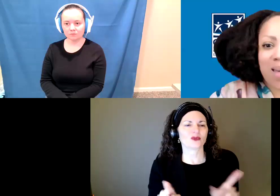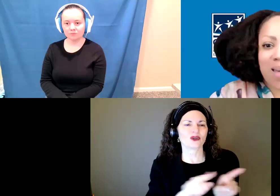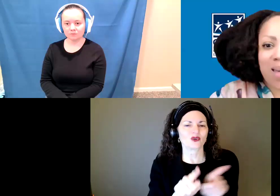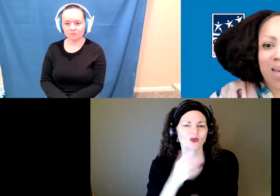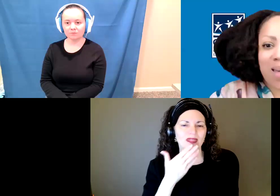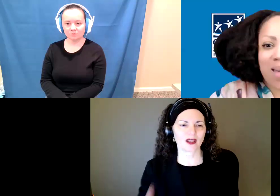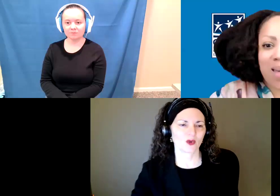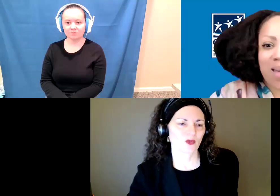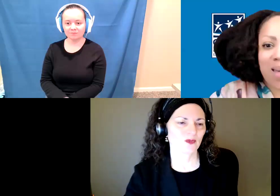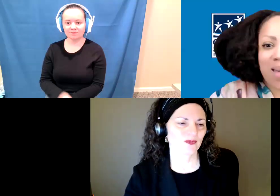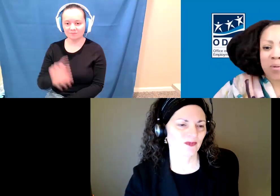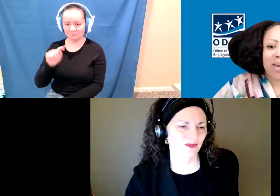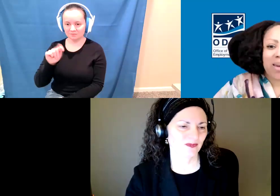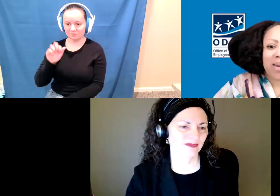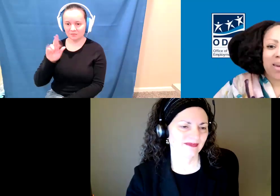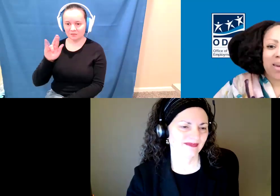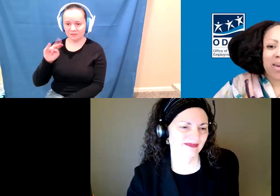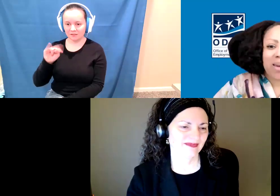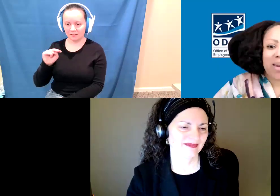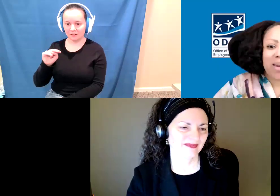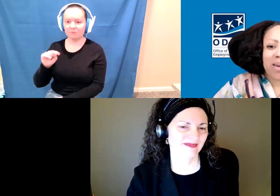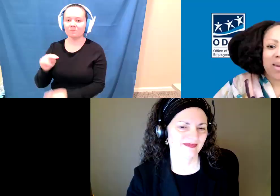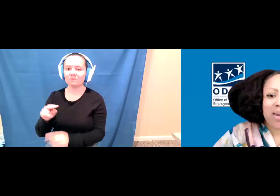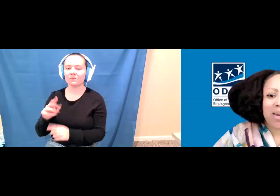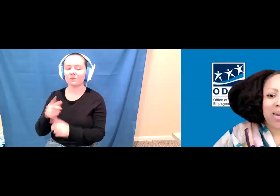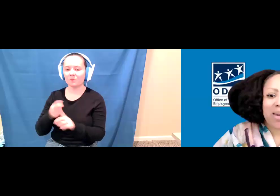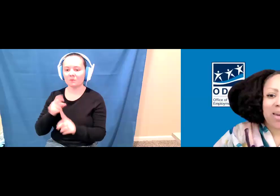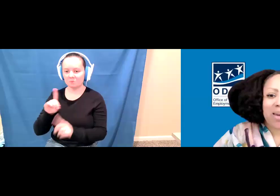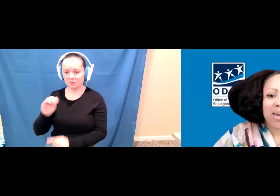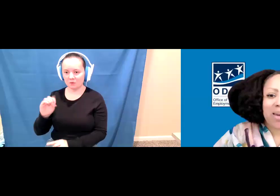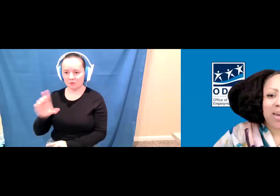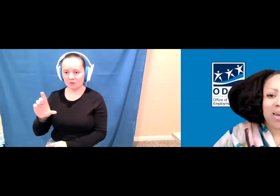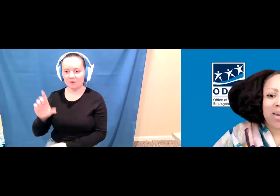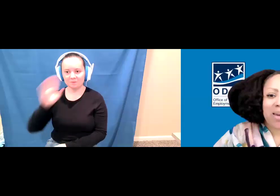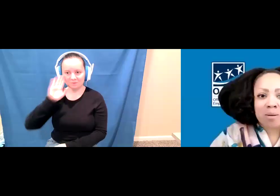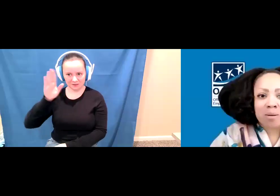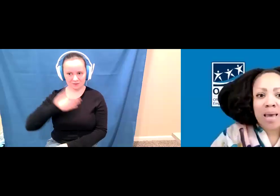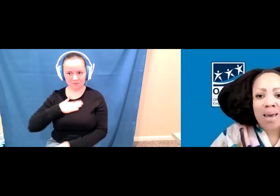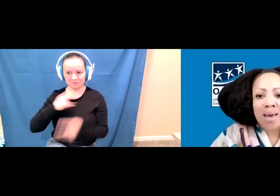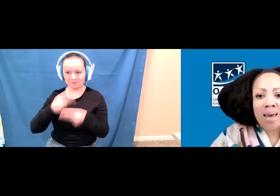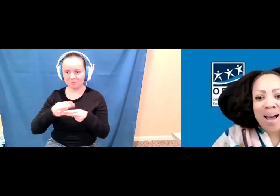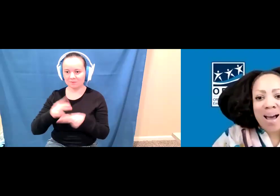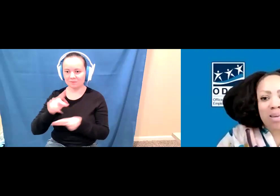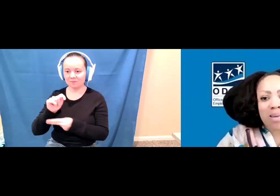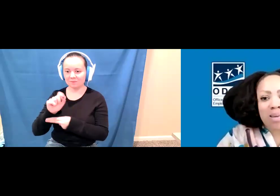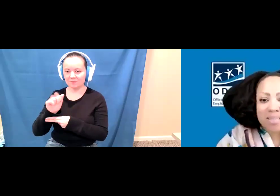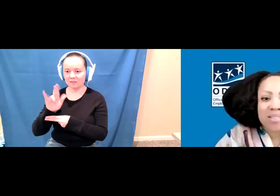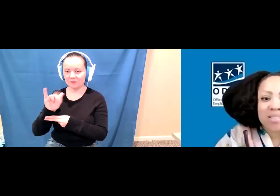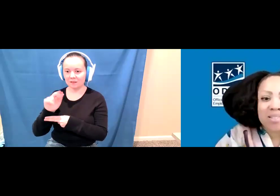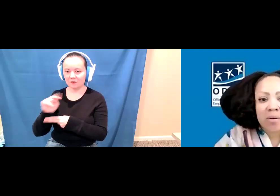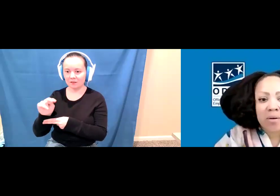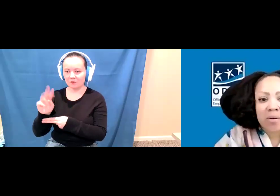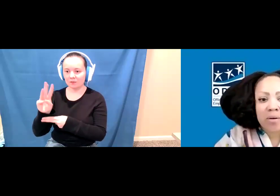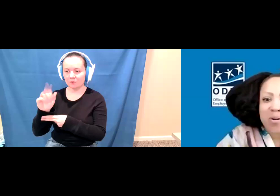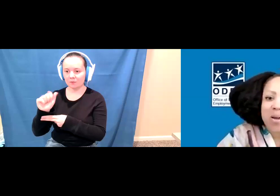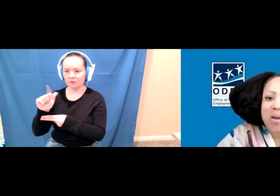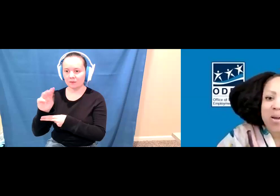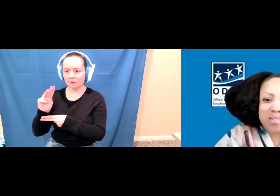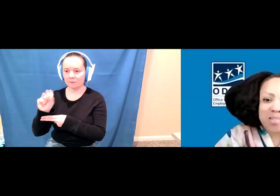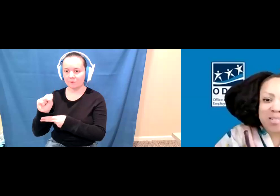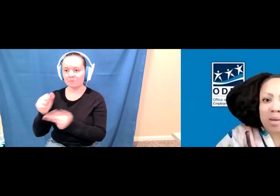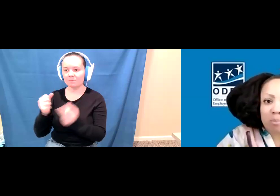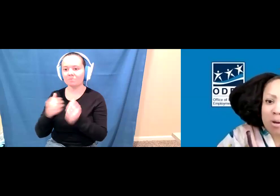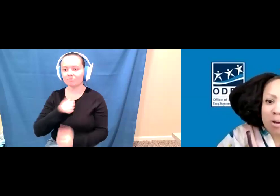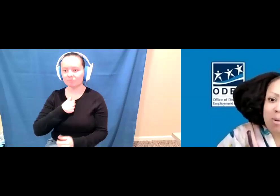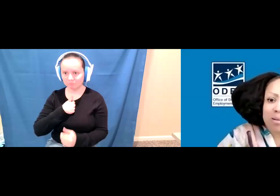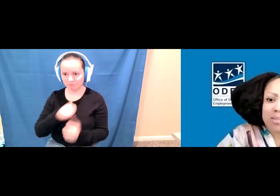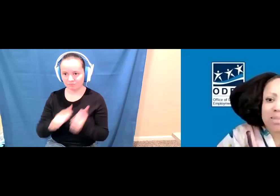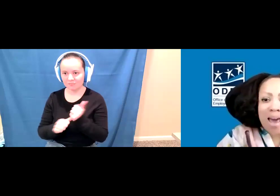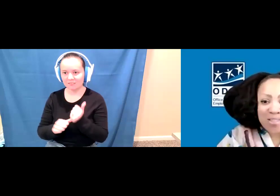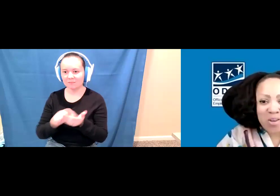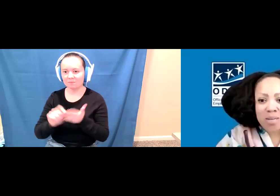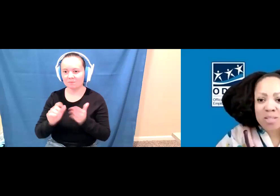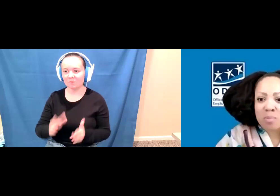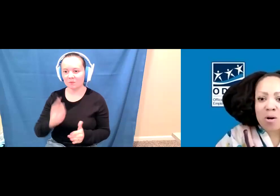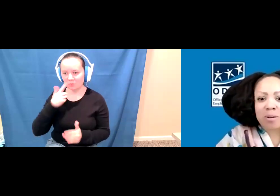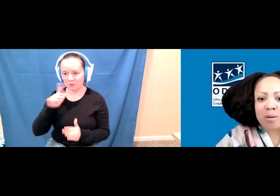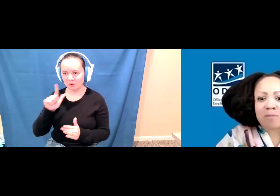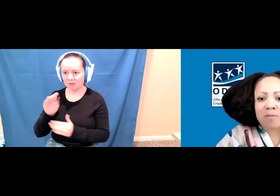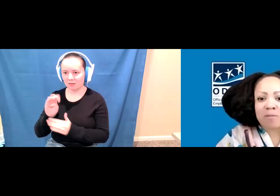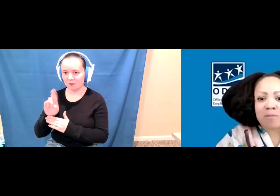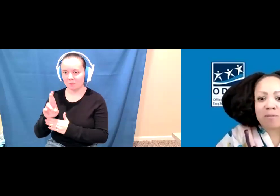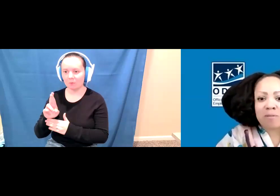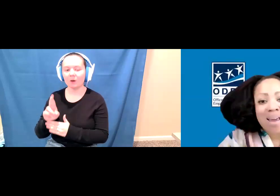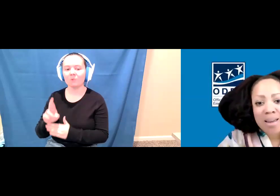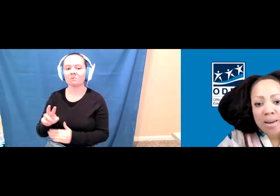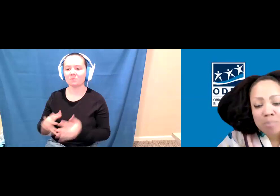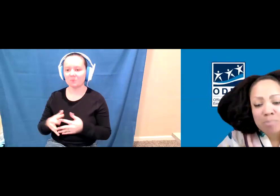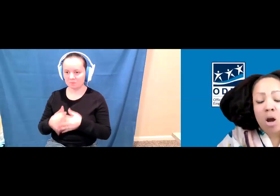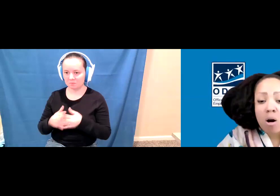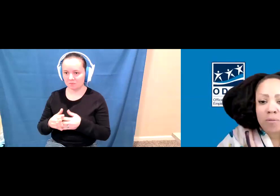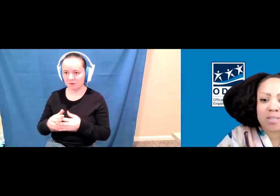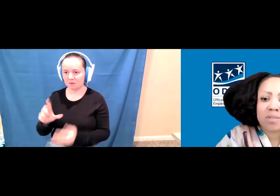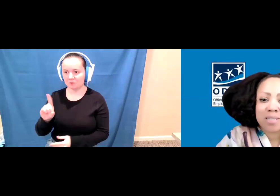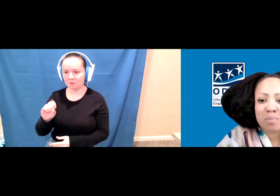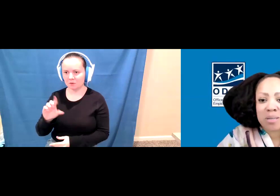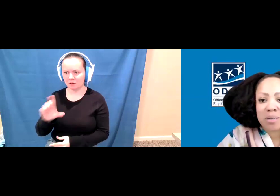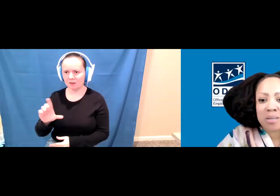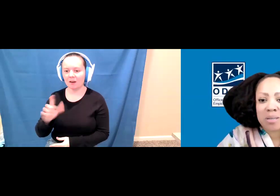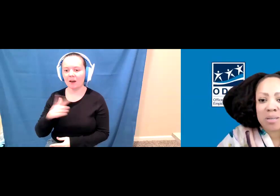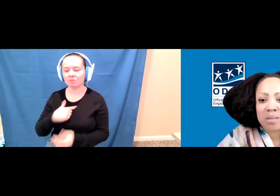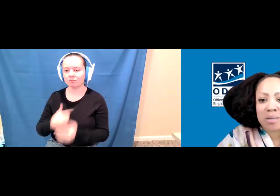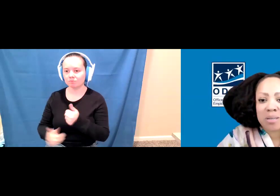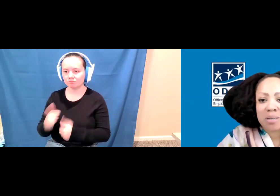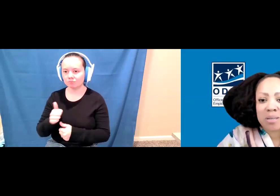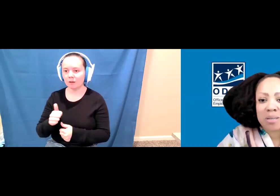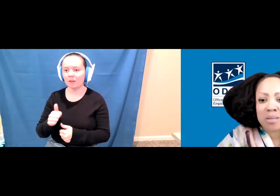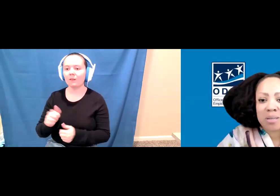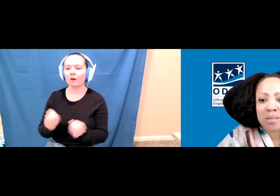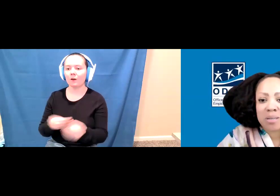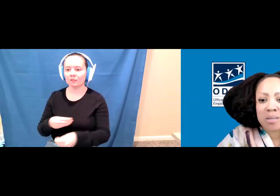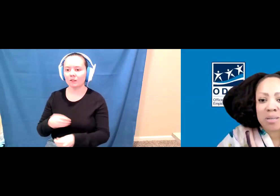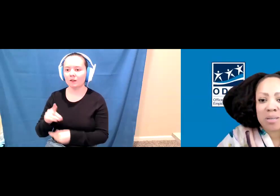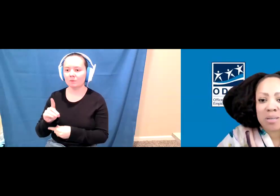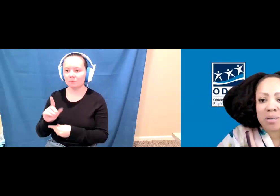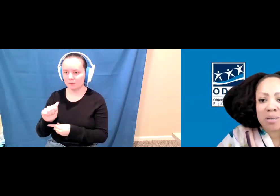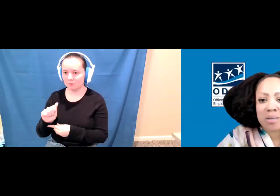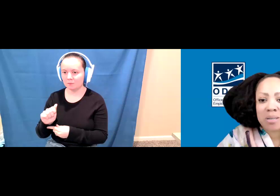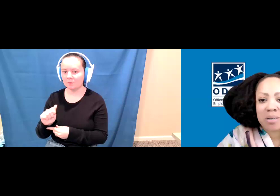Taryn Williams: Thank you, Tisamarie, and good morning, everyone. My name is Taryn Williams, and I am the assistant secretary of labor for disability employment policy at the U.S. Department of Labor, and I head up the Office of Disability Employment Policy, or ODEP for short.